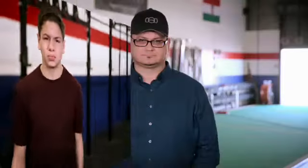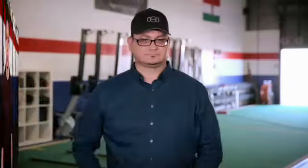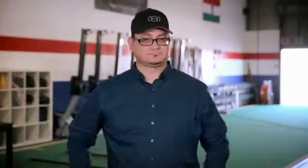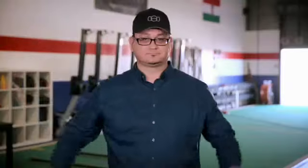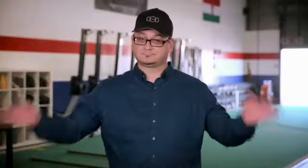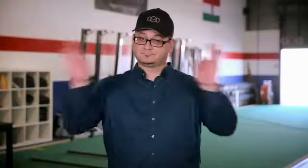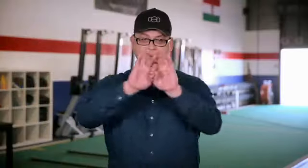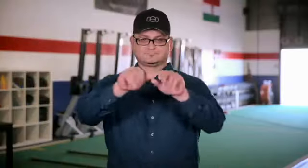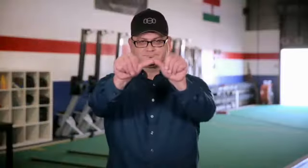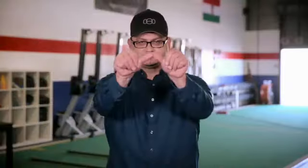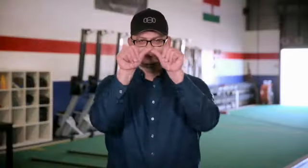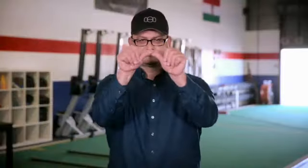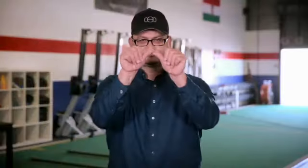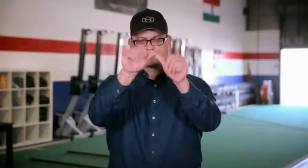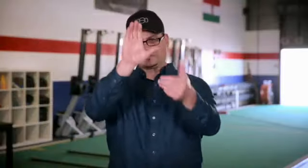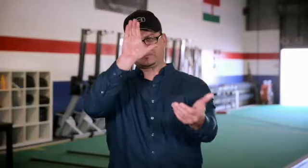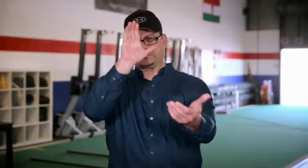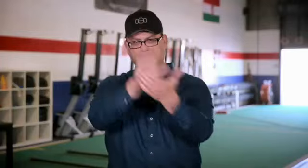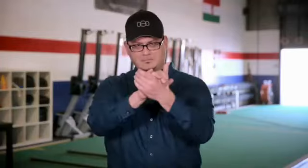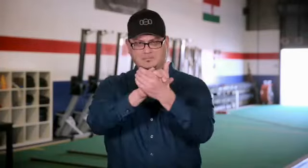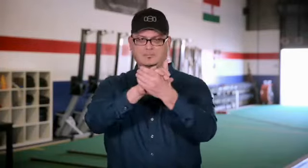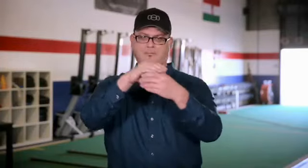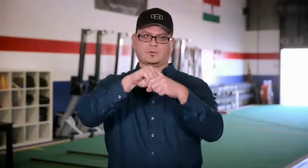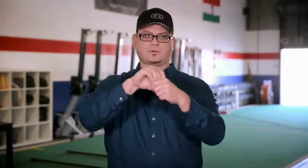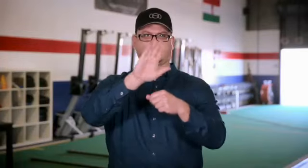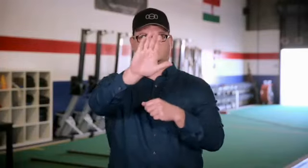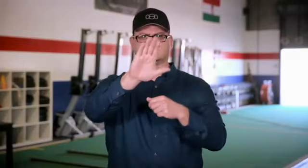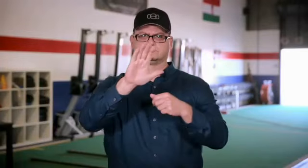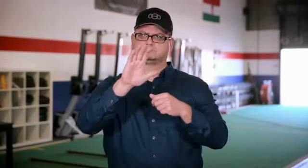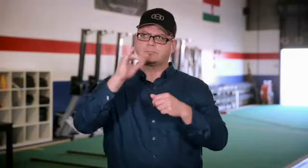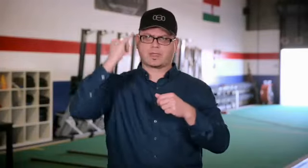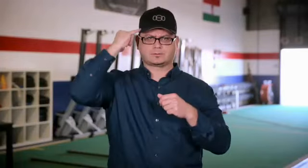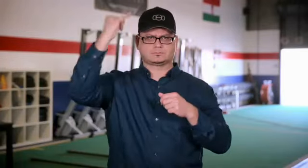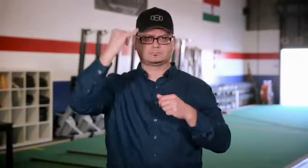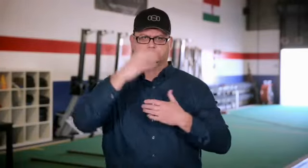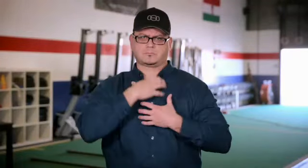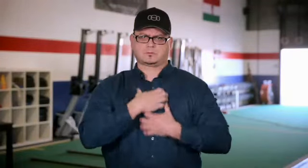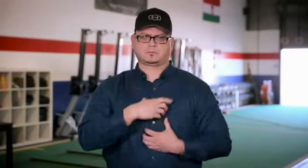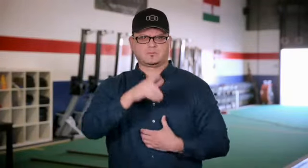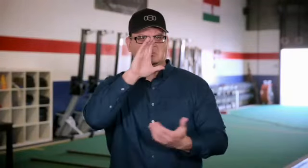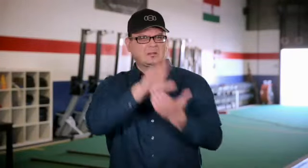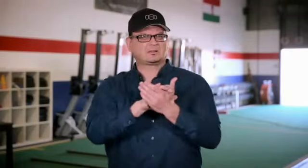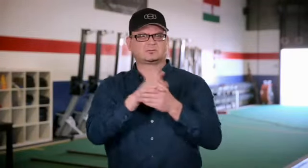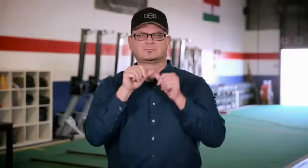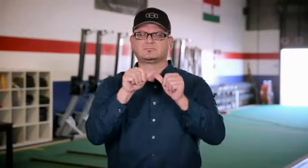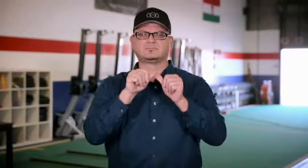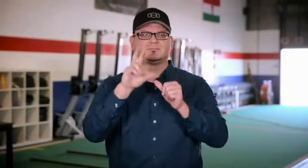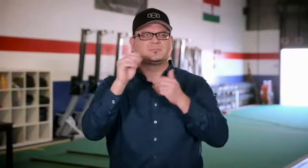Always persist. Believe in your idea and passion.